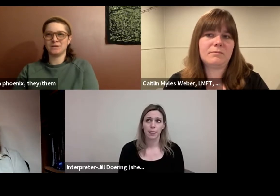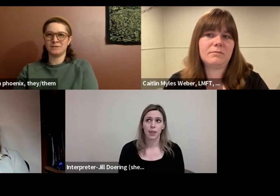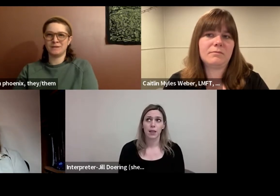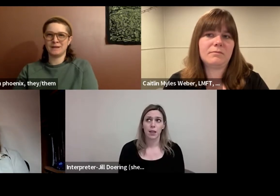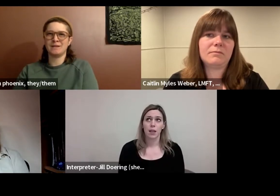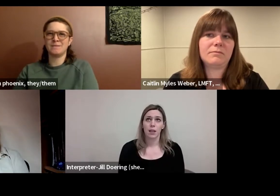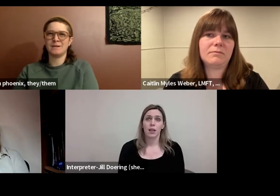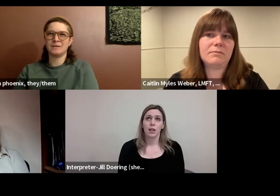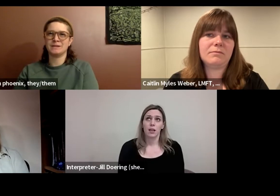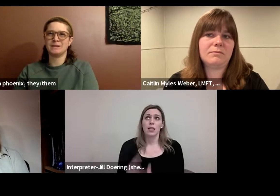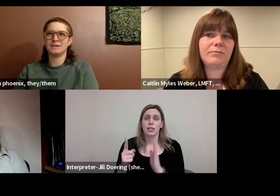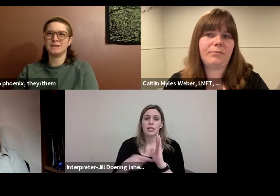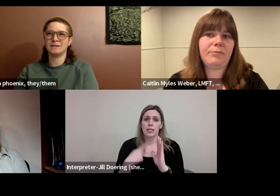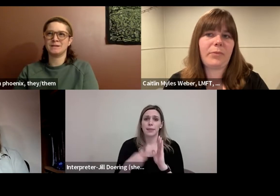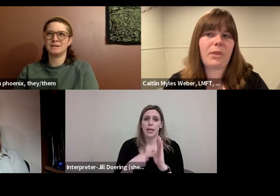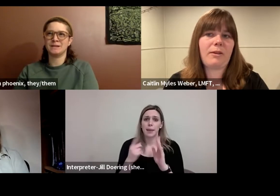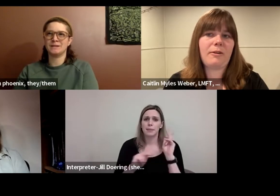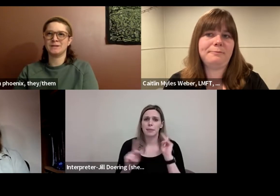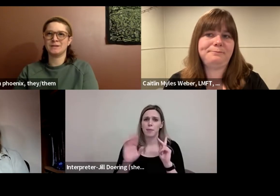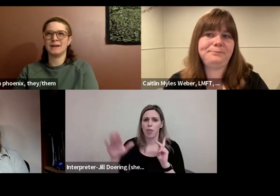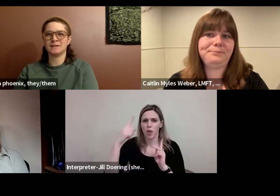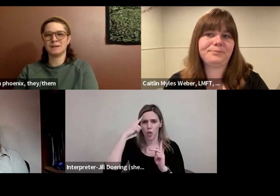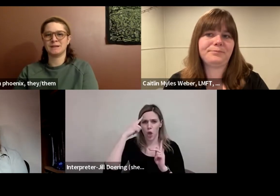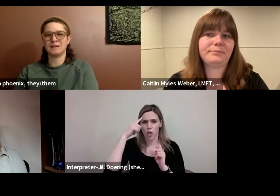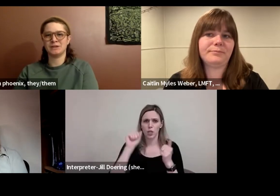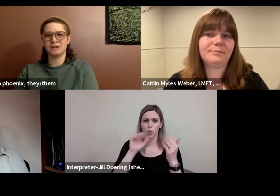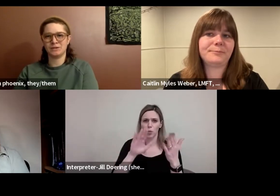sort of thinking about this as, like there's the expectation